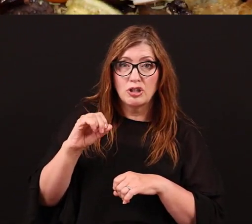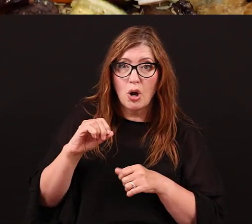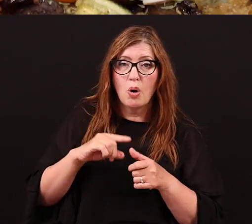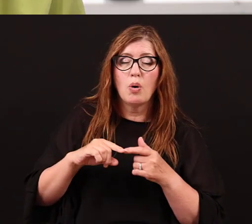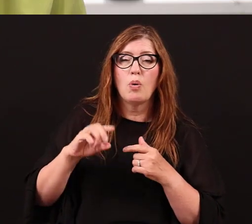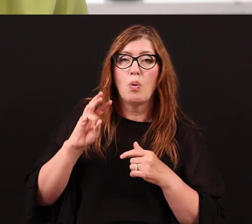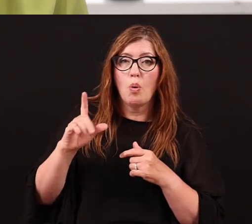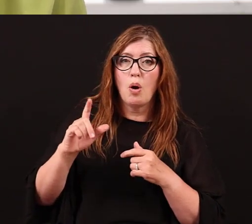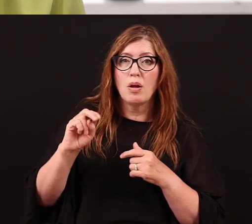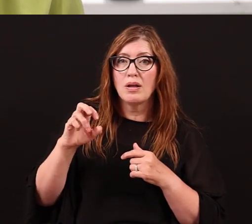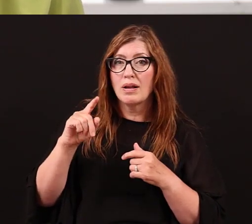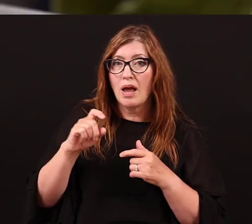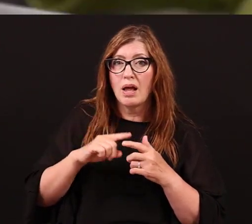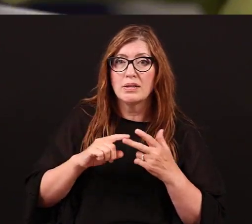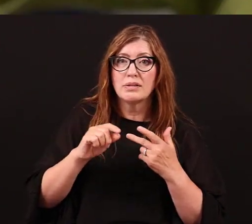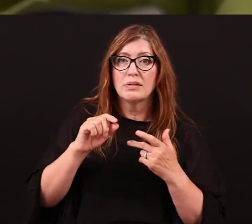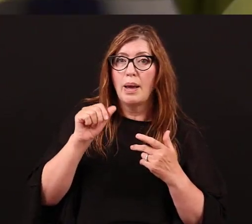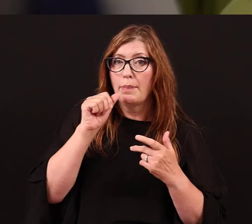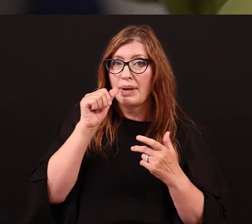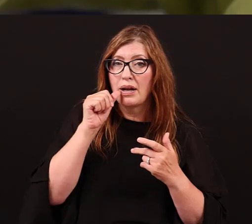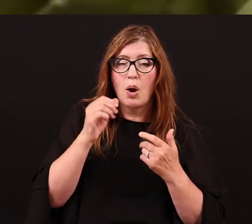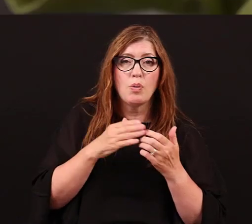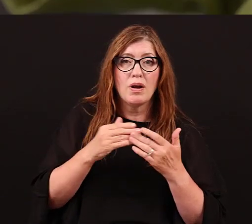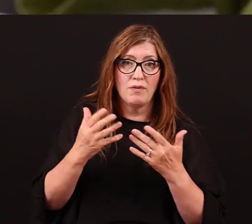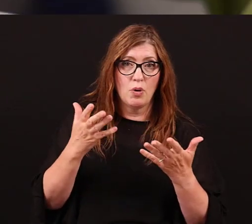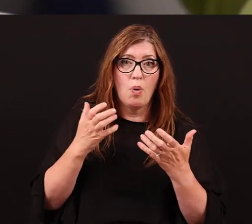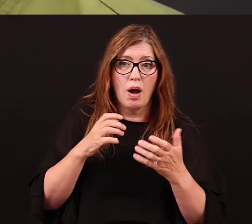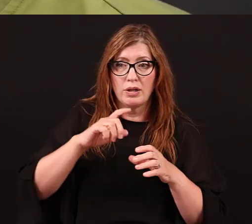I'm gonna take my spatula, I'm gonna kind of stir it all together here.